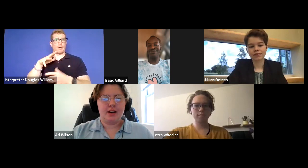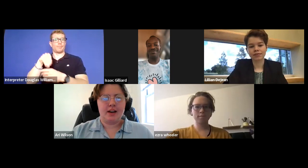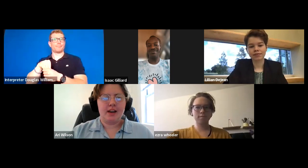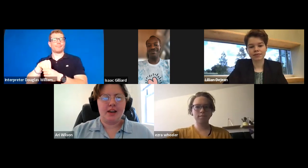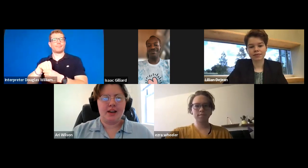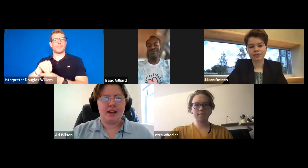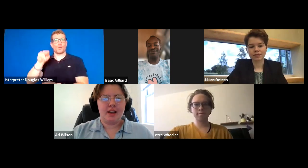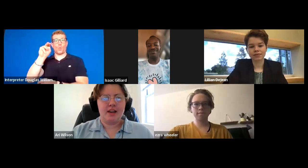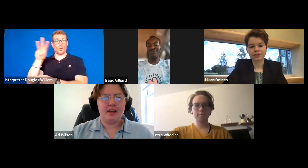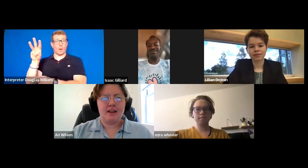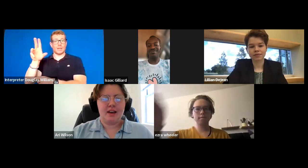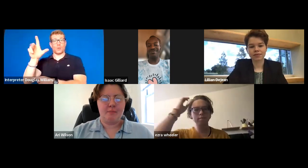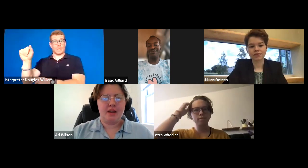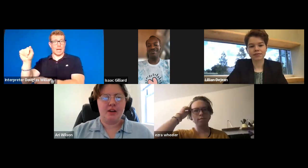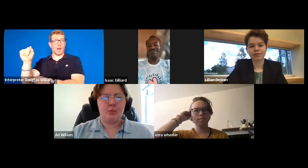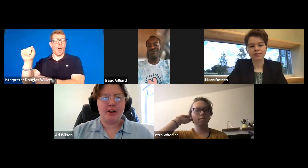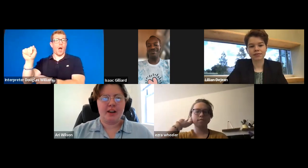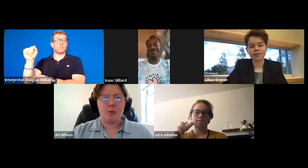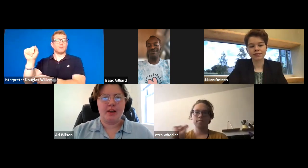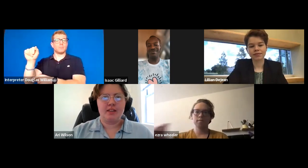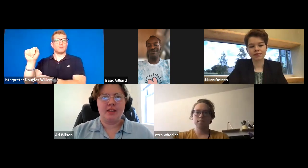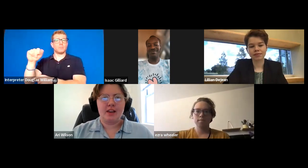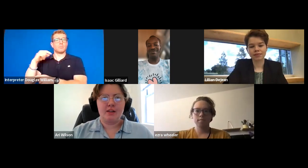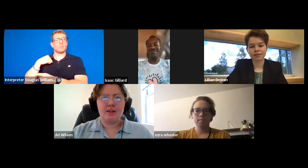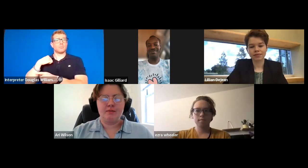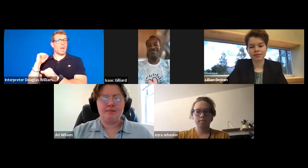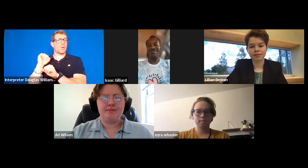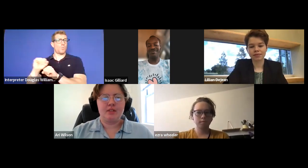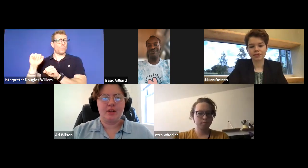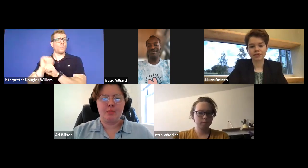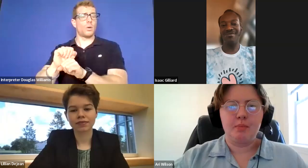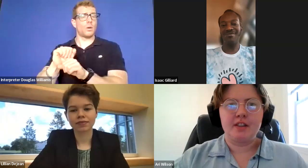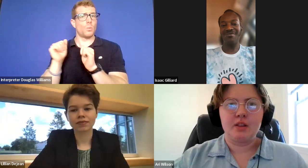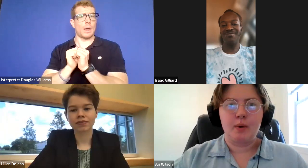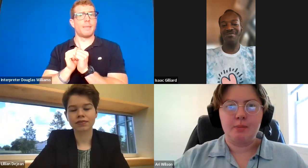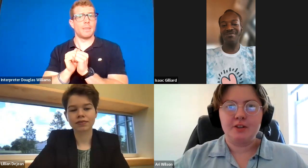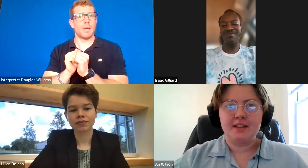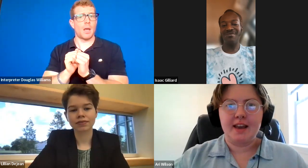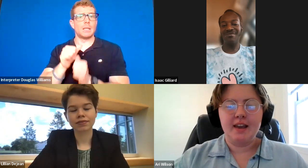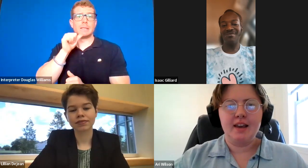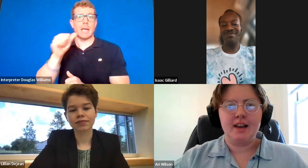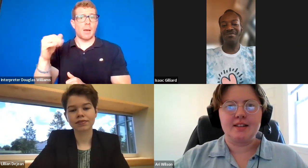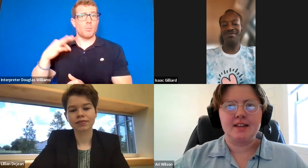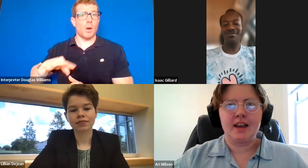I have been working with the nonprofit, the Ywca.